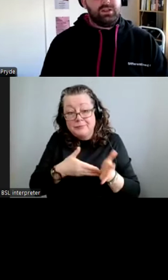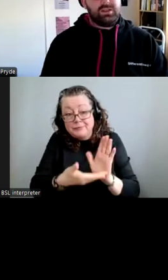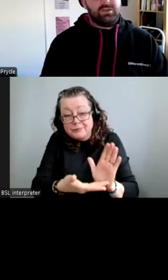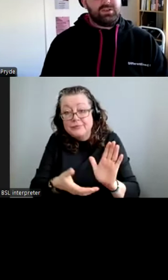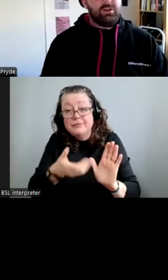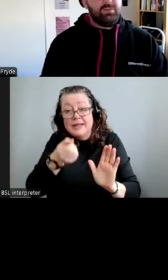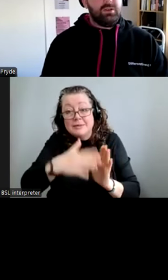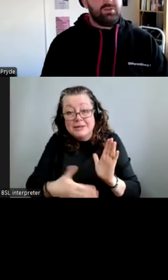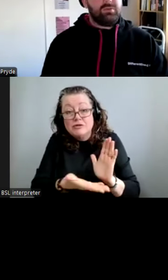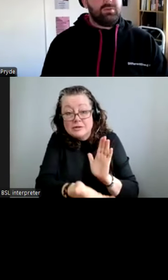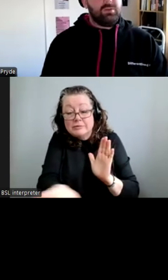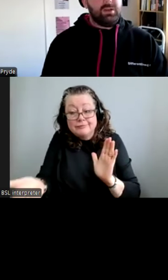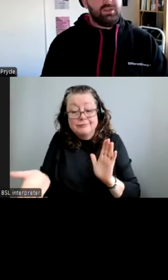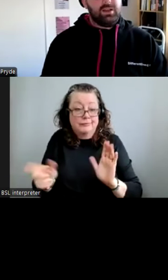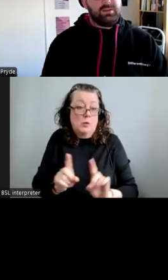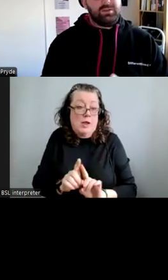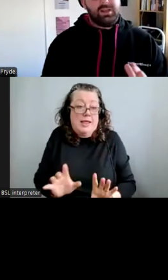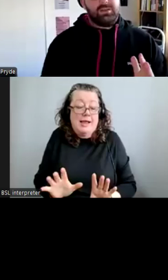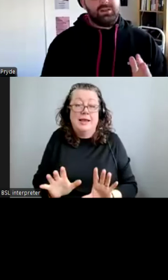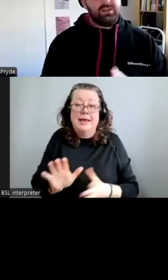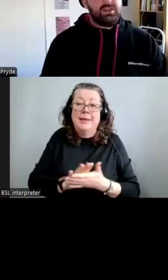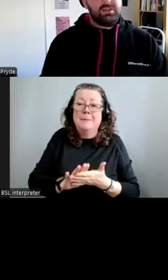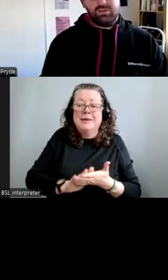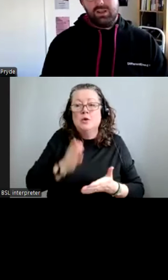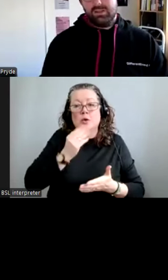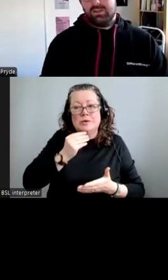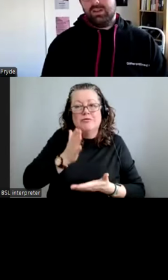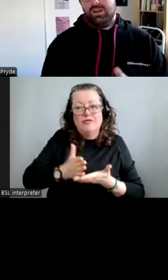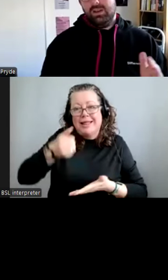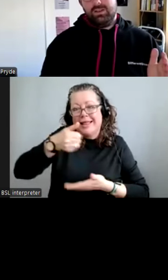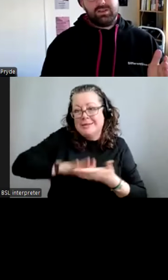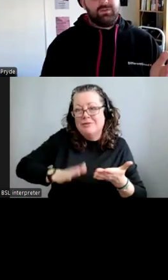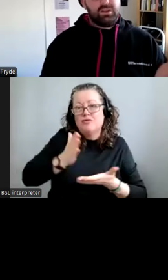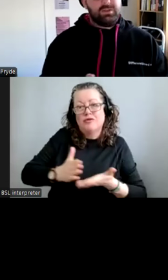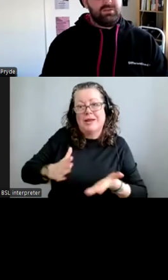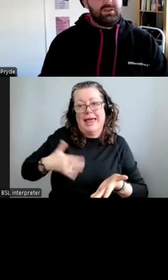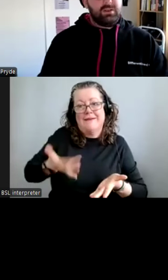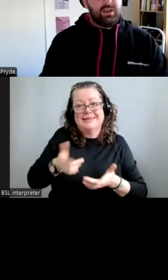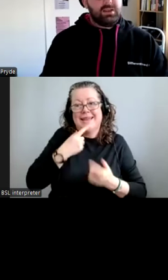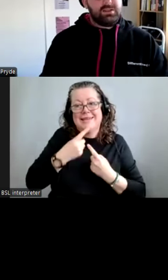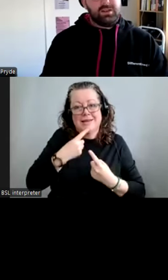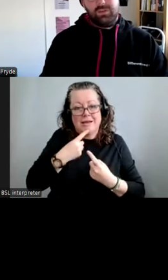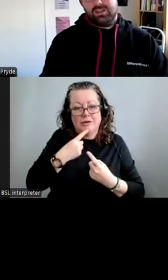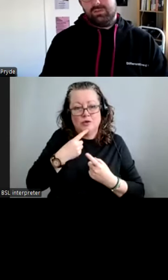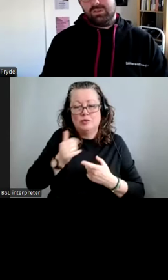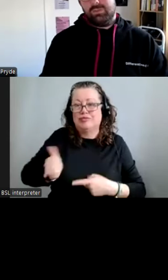This can also help you use real-time data to predict audience needs and trends. Something that we've seen really great is inside of festivals,